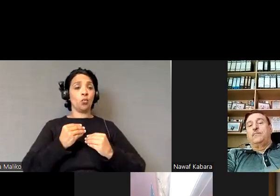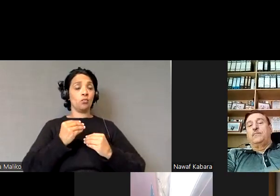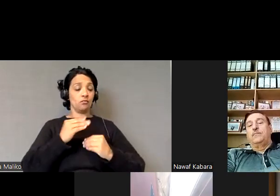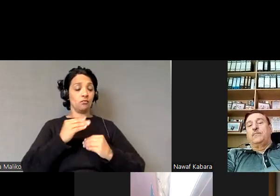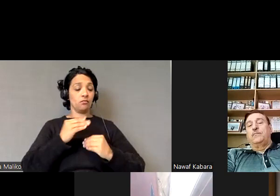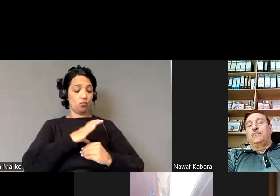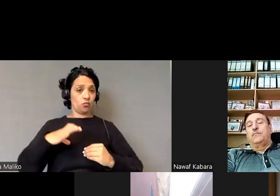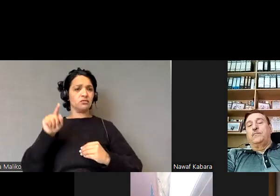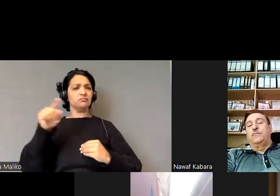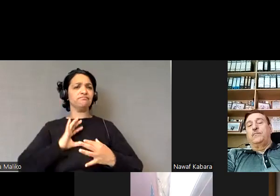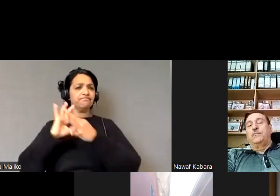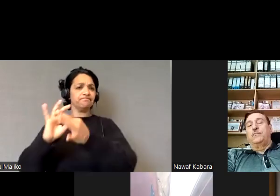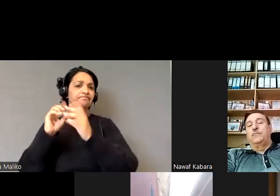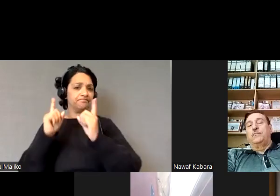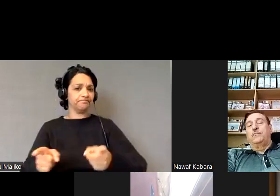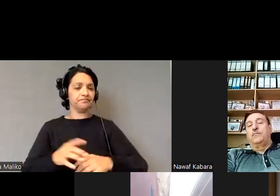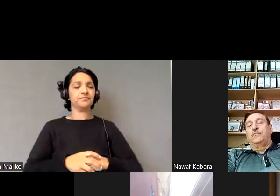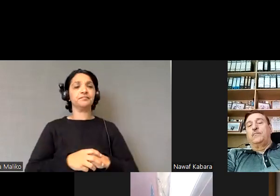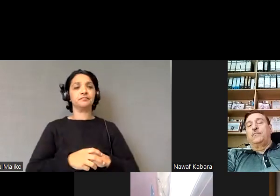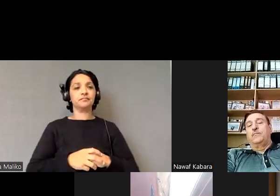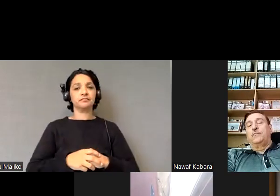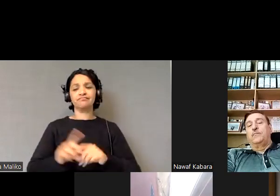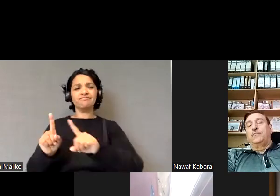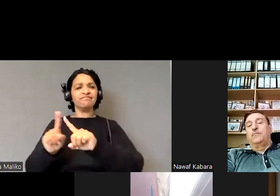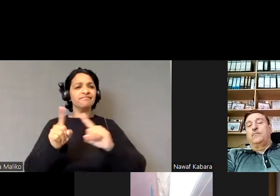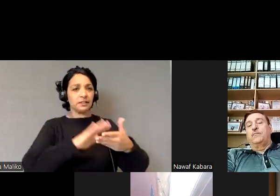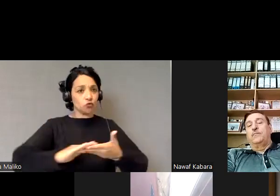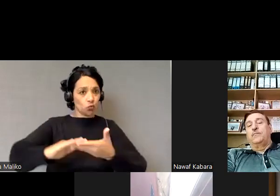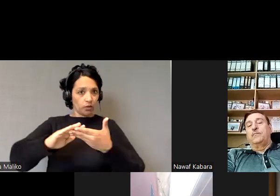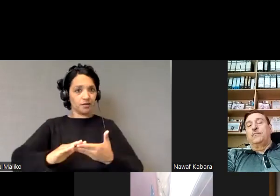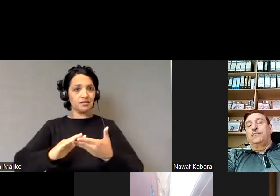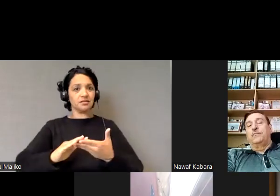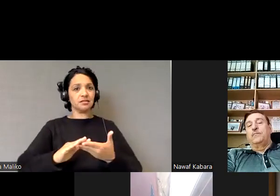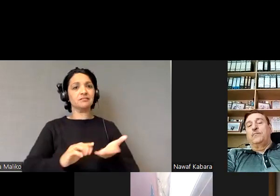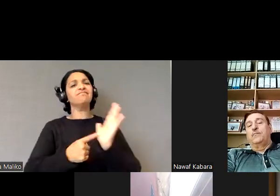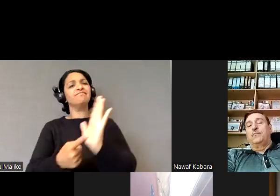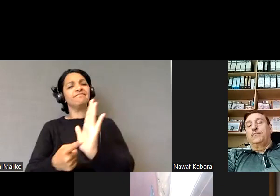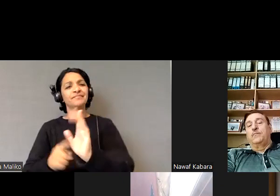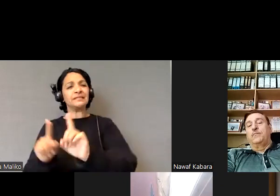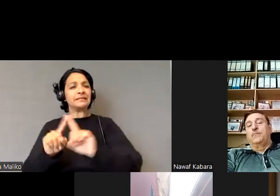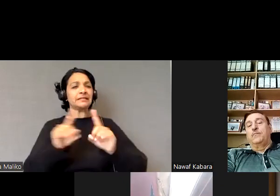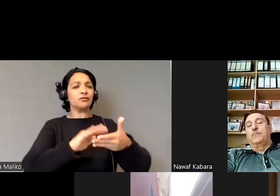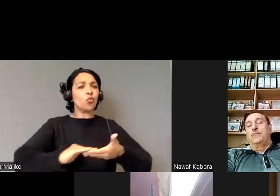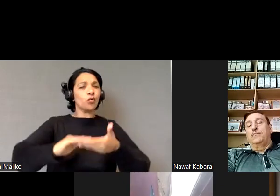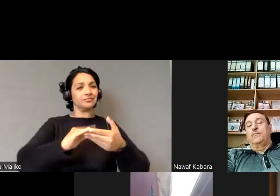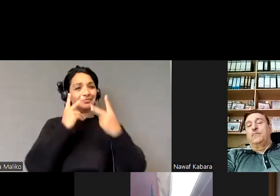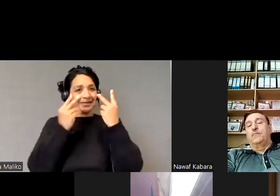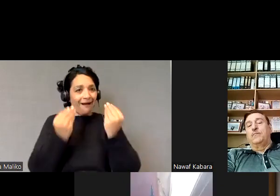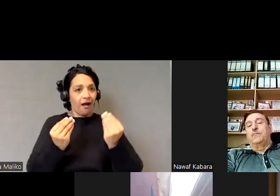Other organisations also gave examples of what you might called a retroaggression in terms of consultation and meetings as well